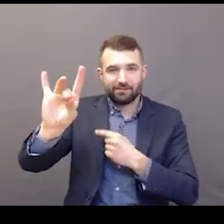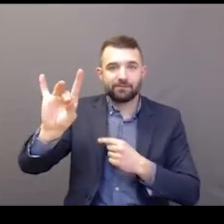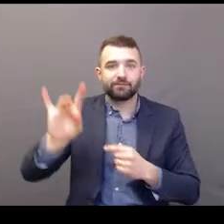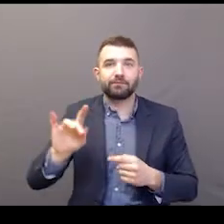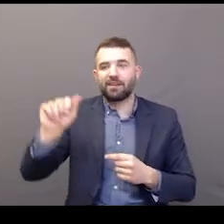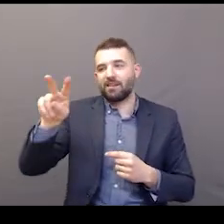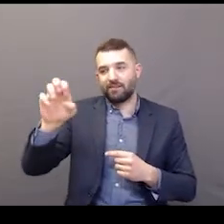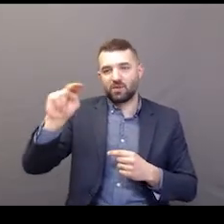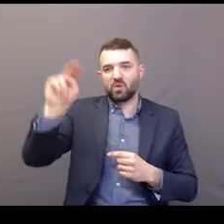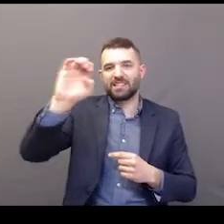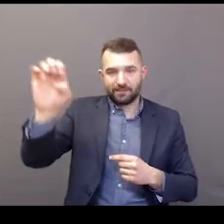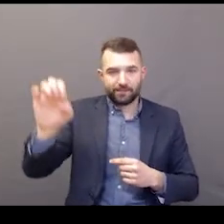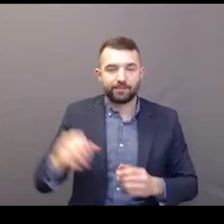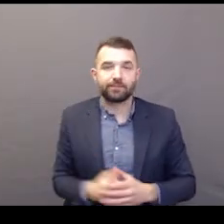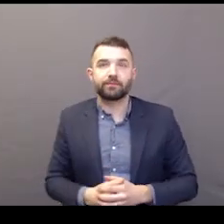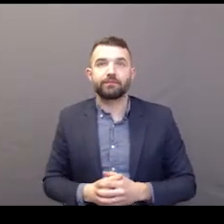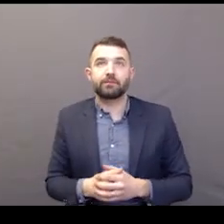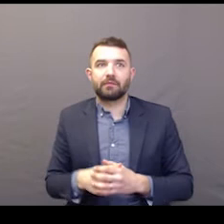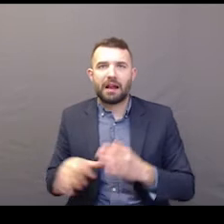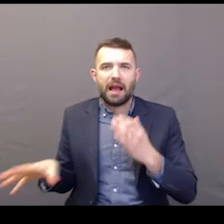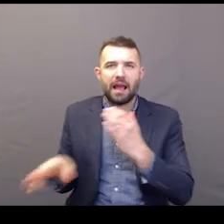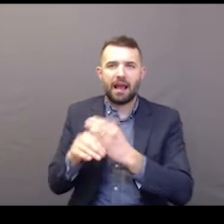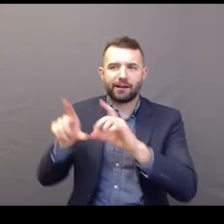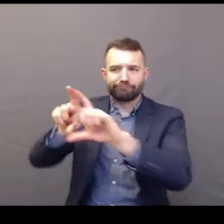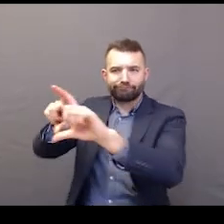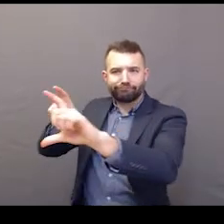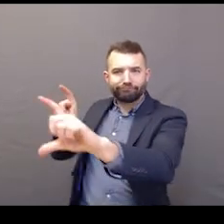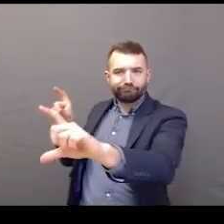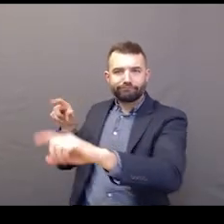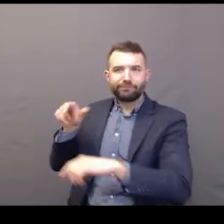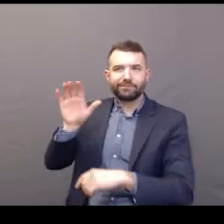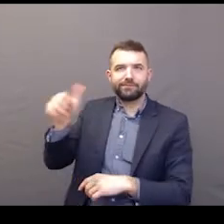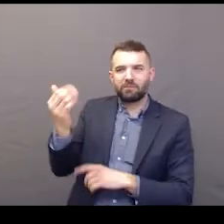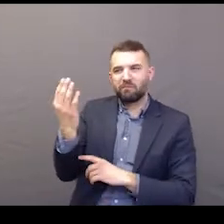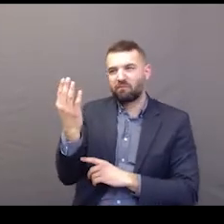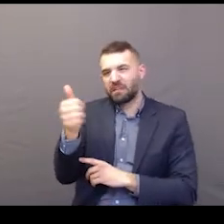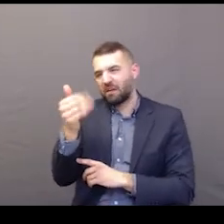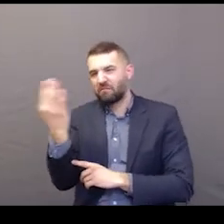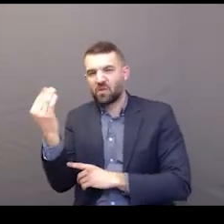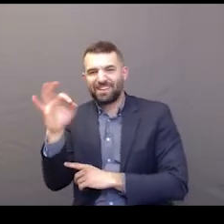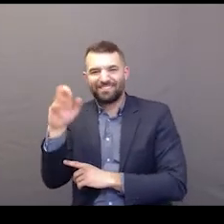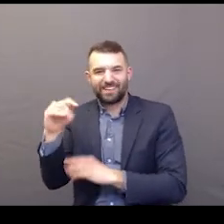extensive retaining walls from 10 feet to 14 feet high along most of the relocated southbound